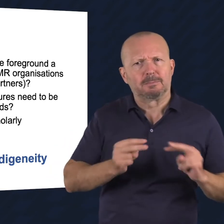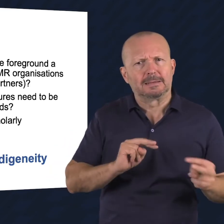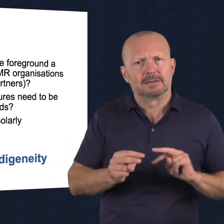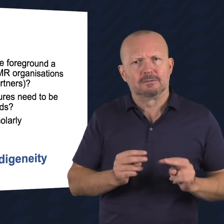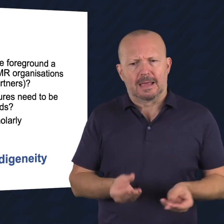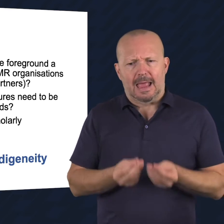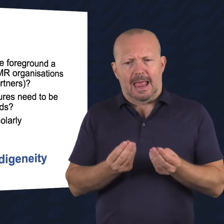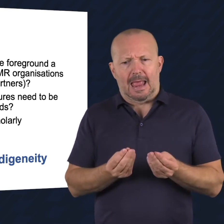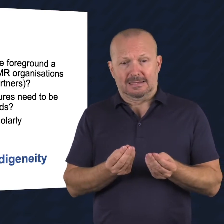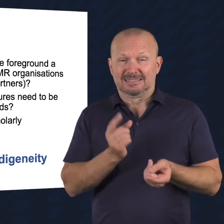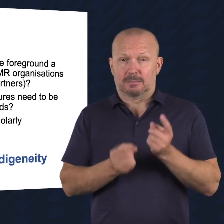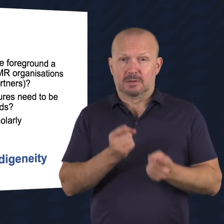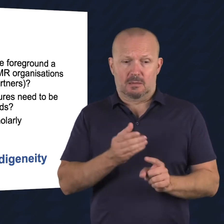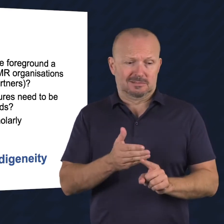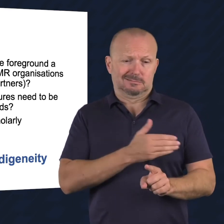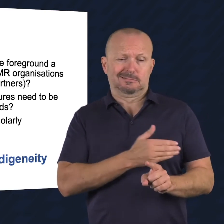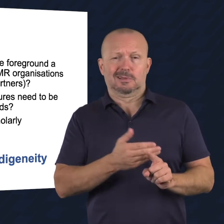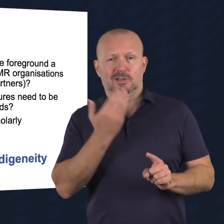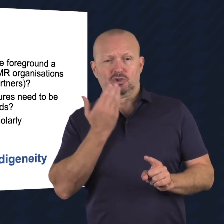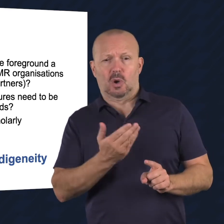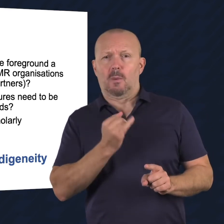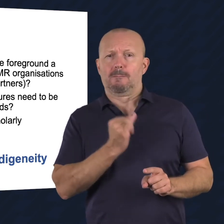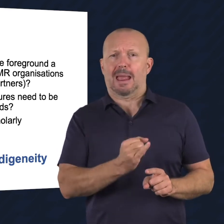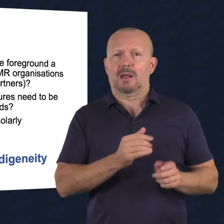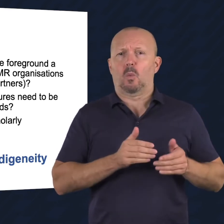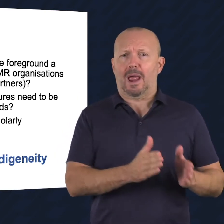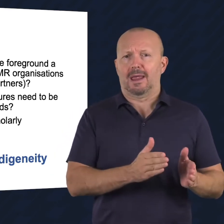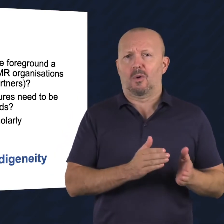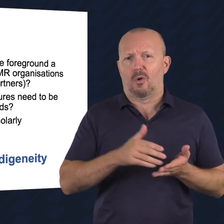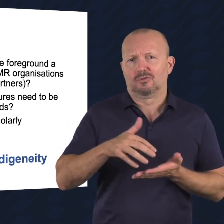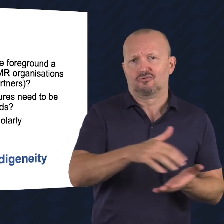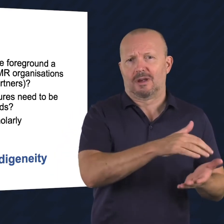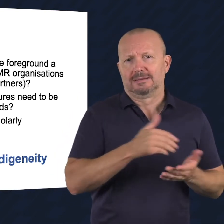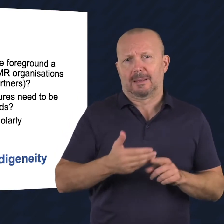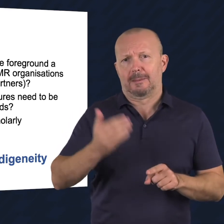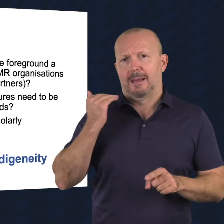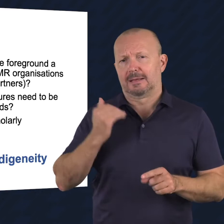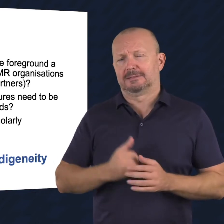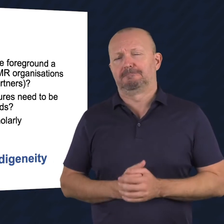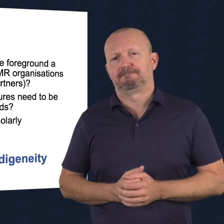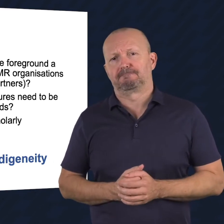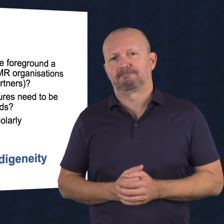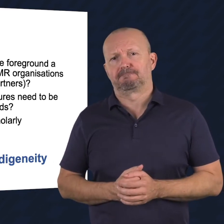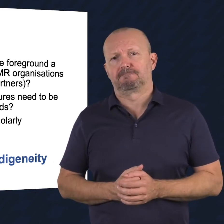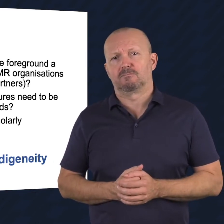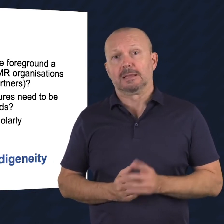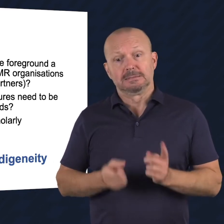and in many instances, an artefact of dubious collection practices. Finally, while well-curated responsible and accessible